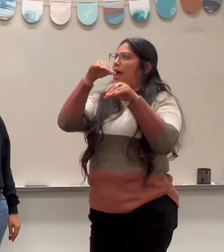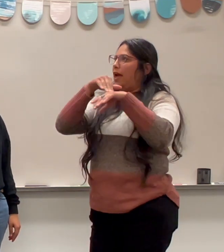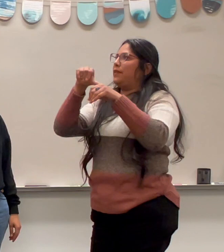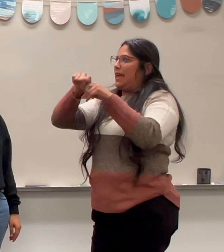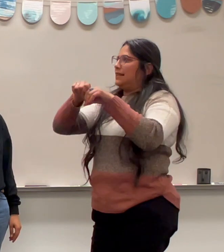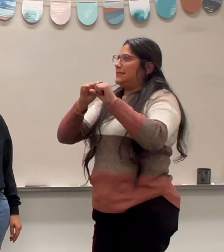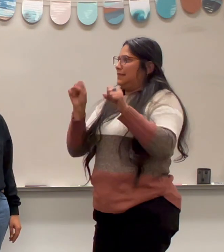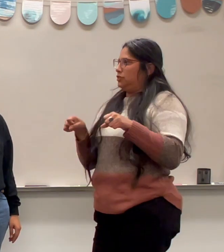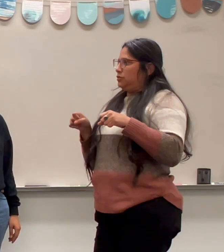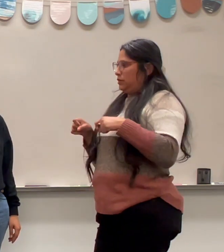there was a worker there at the gas station